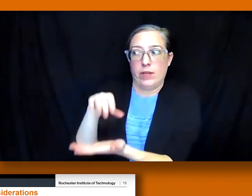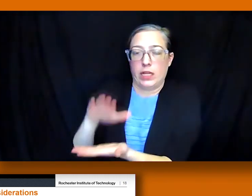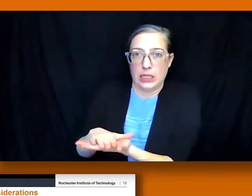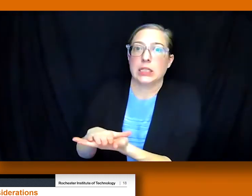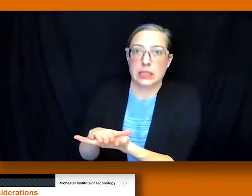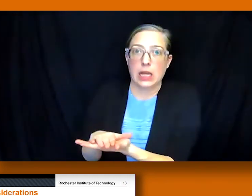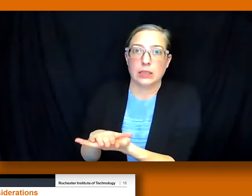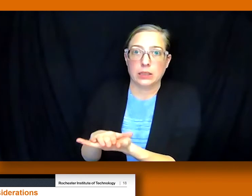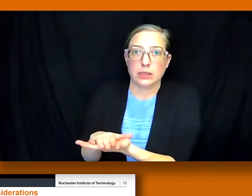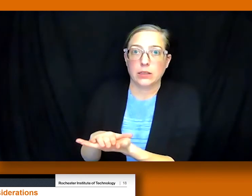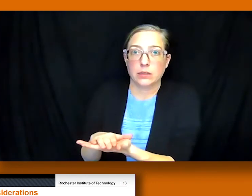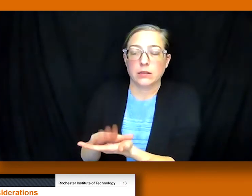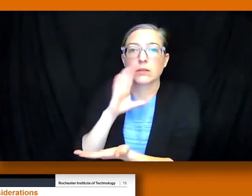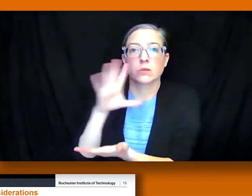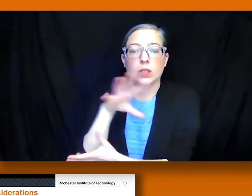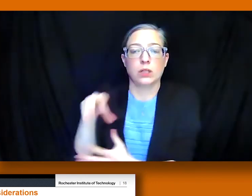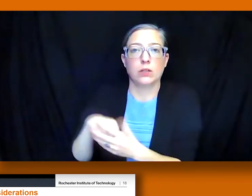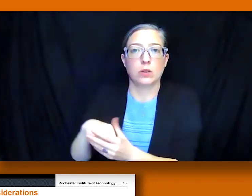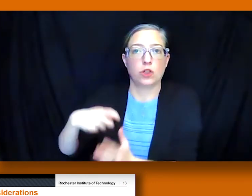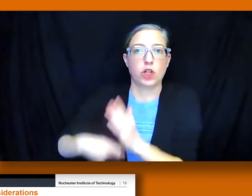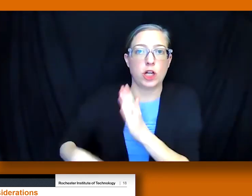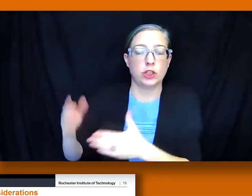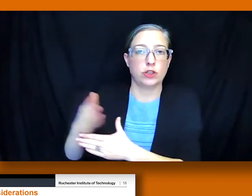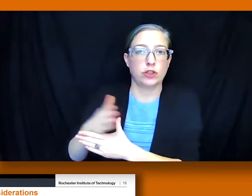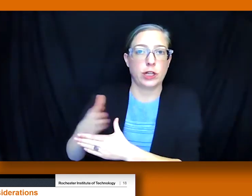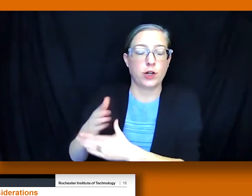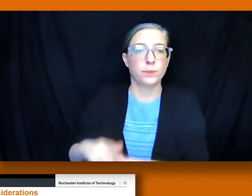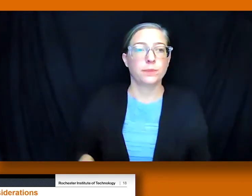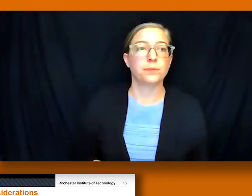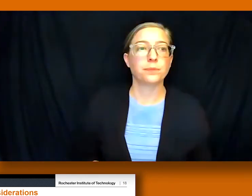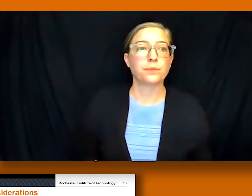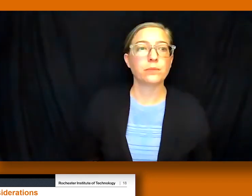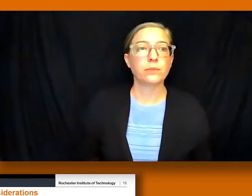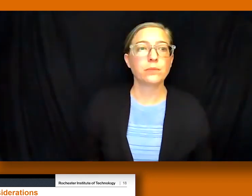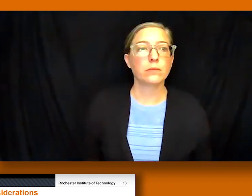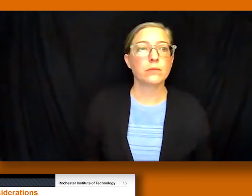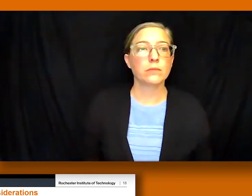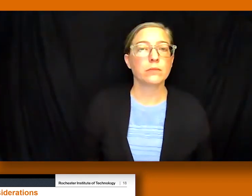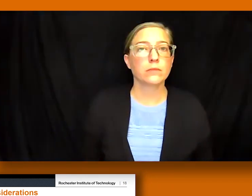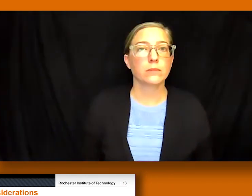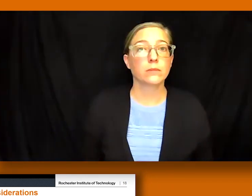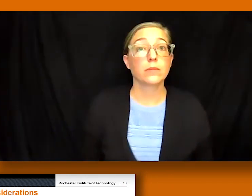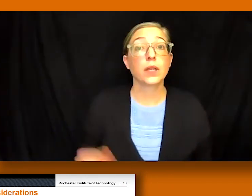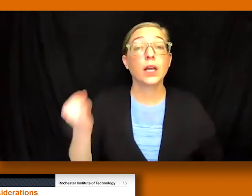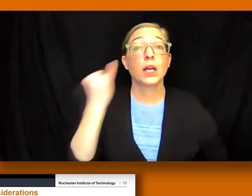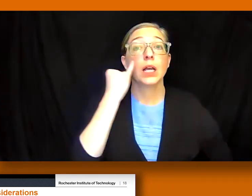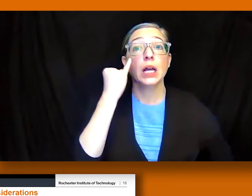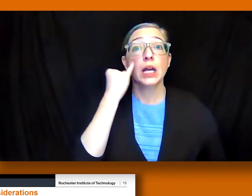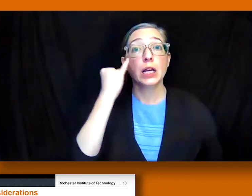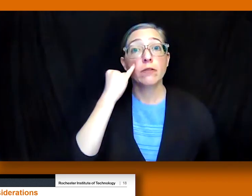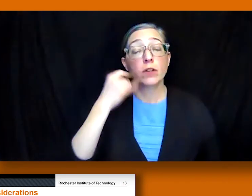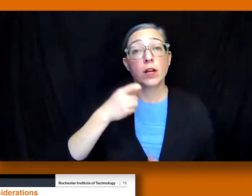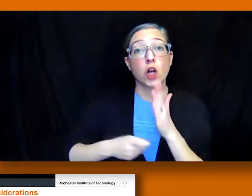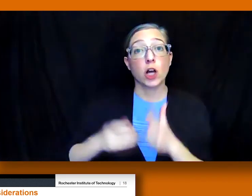Um, if cost-sharing comes up, um... or it's required in the program,